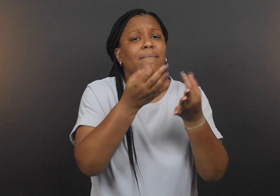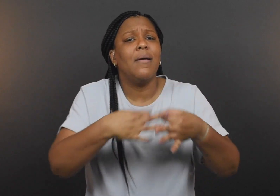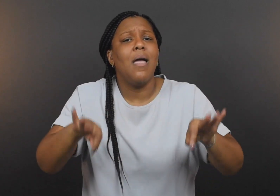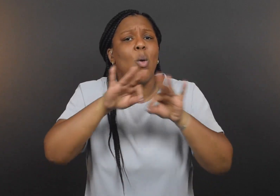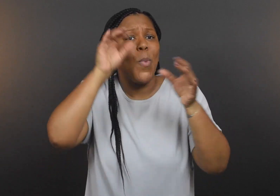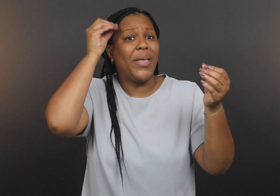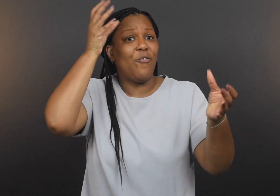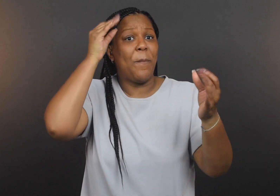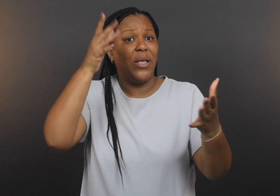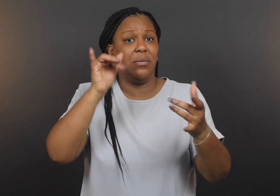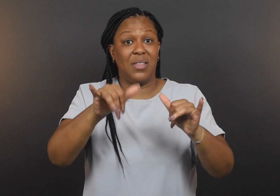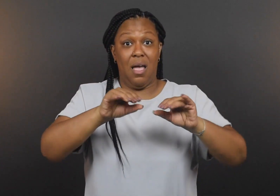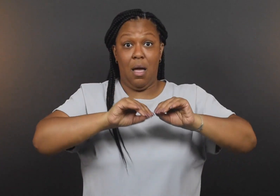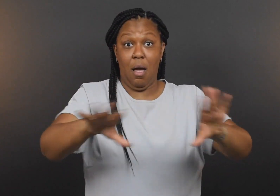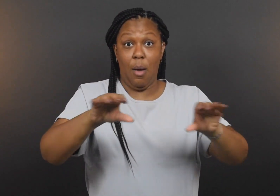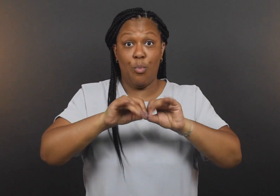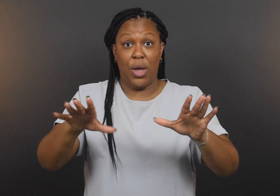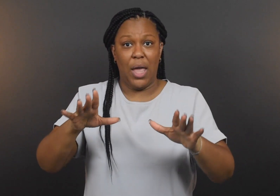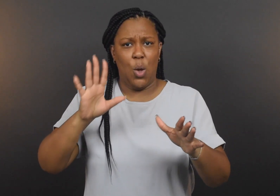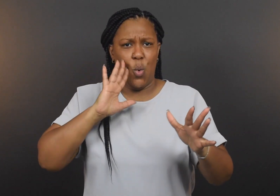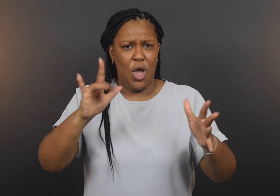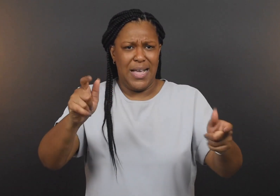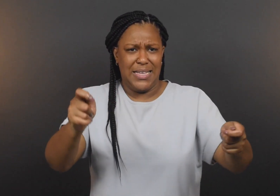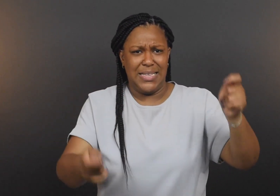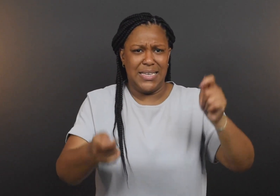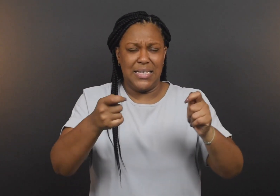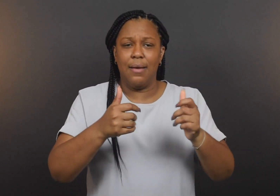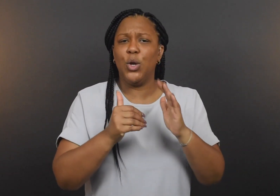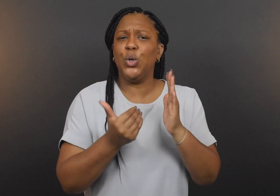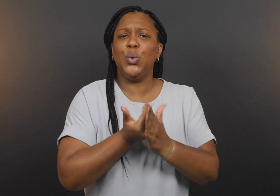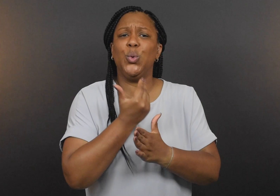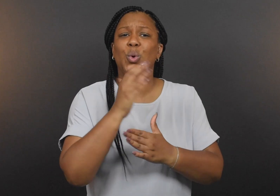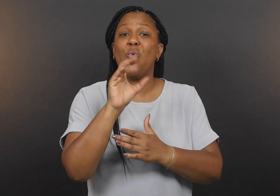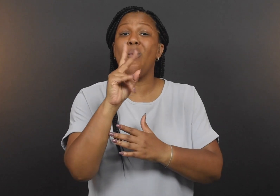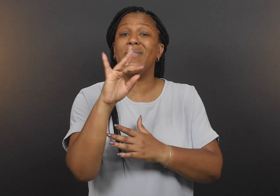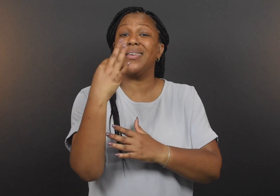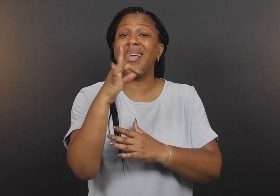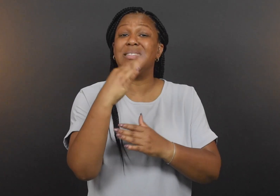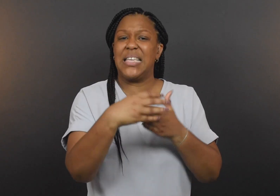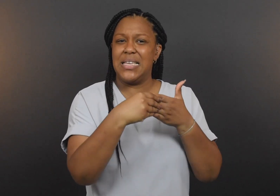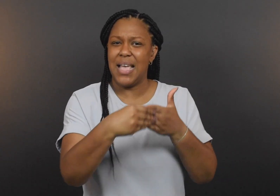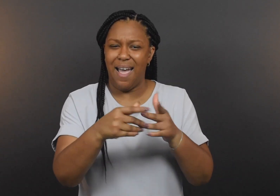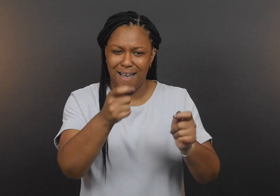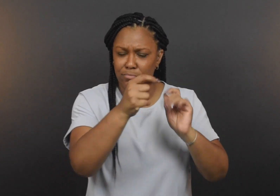They collected vital information from those outbreaks that would shape new COVID-19 guidance.